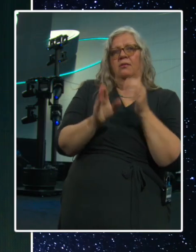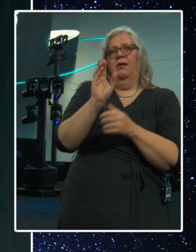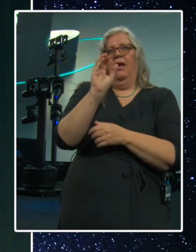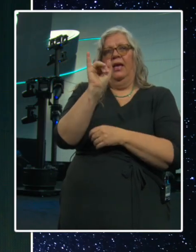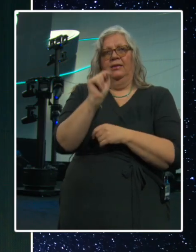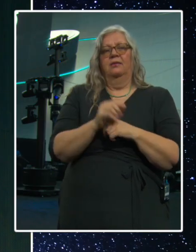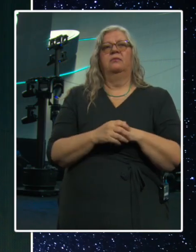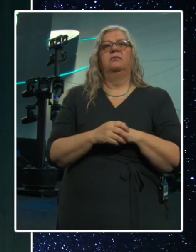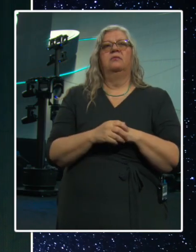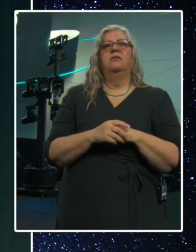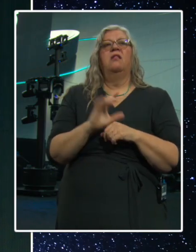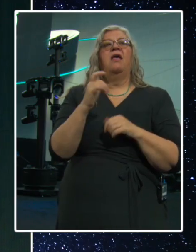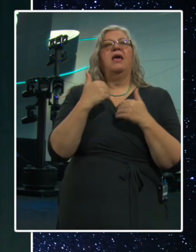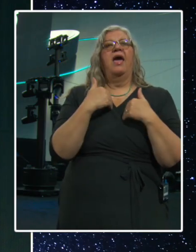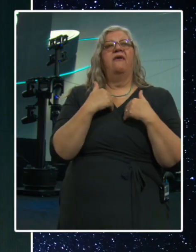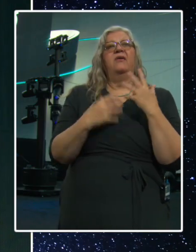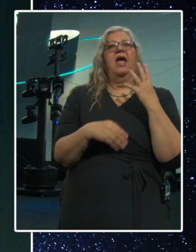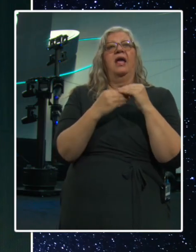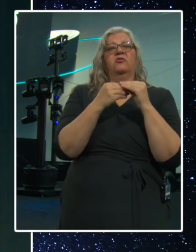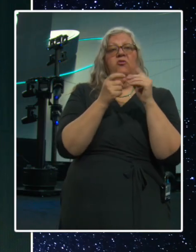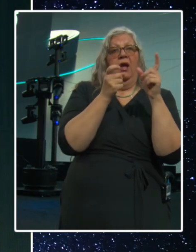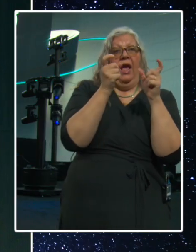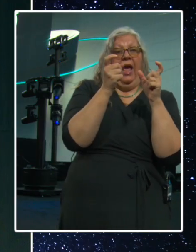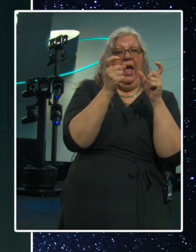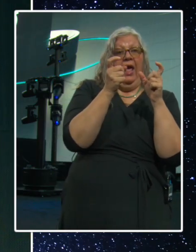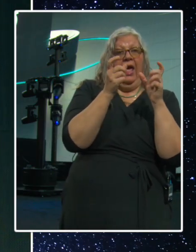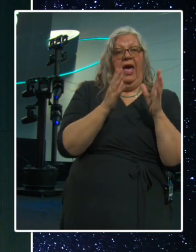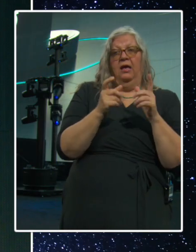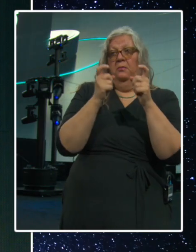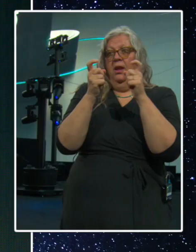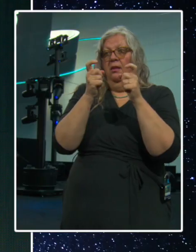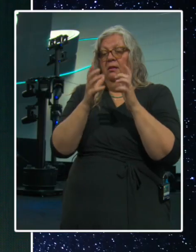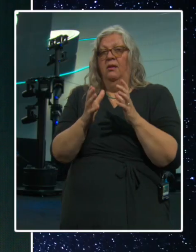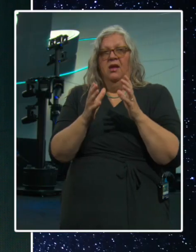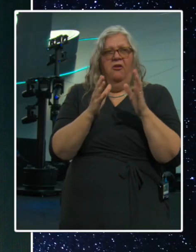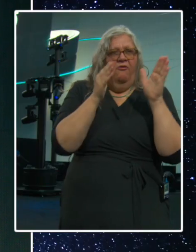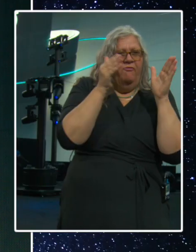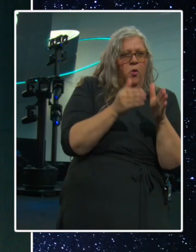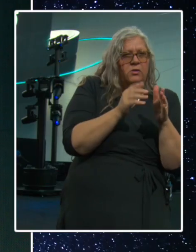It is like having extra admins each tuned to a specific part of your IT.